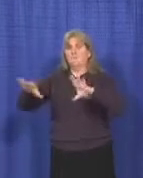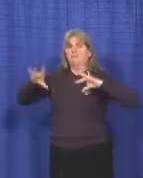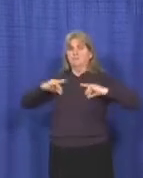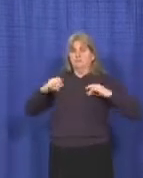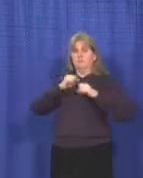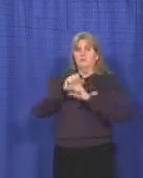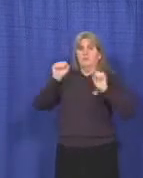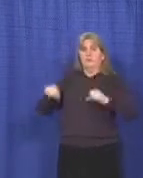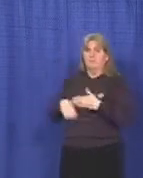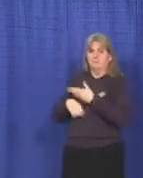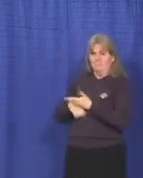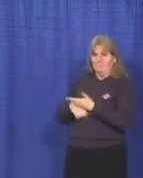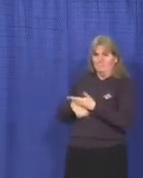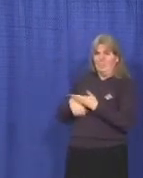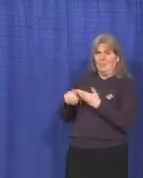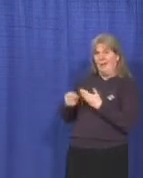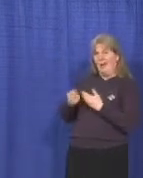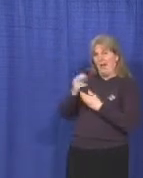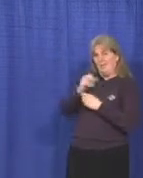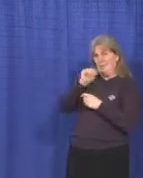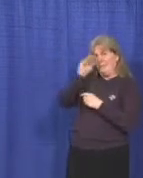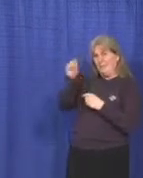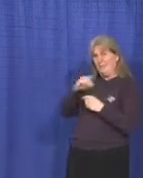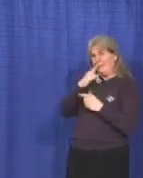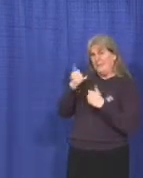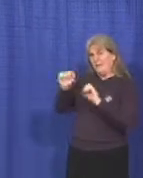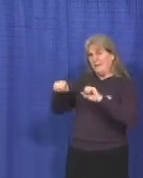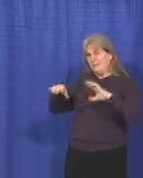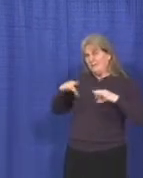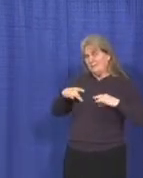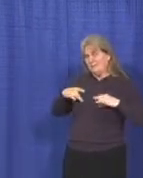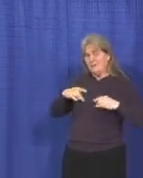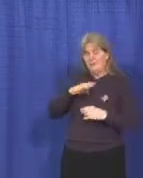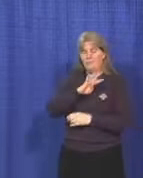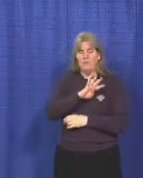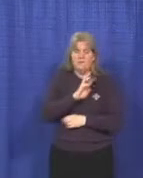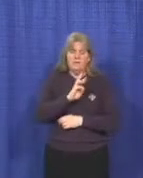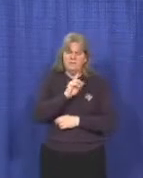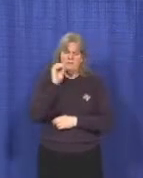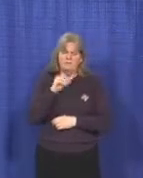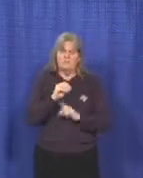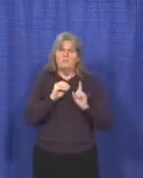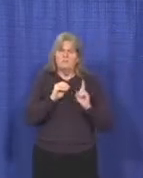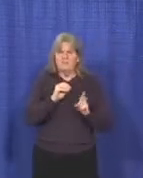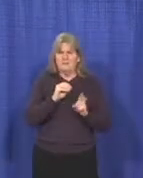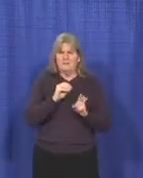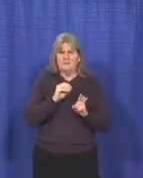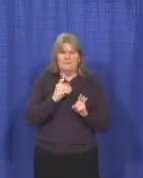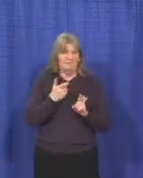virus. If we can find that 46 percent,